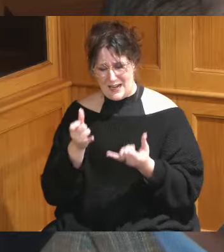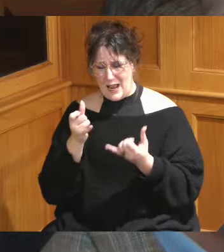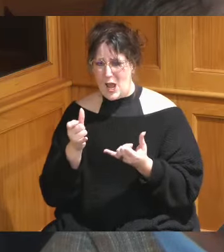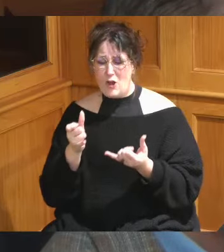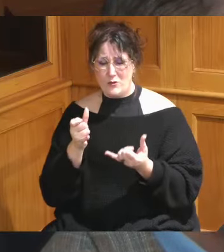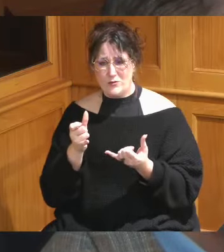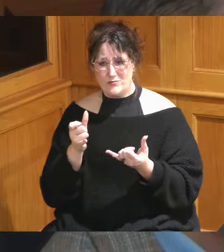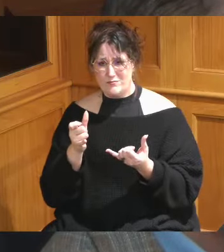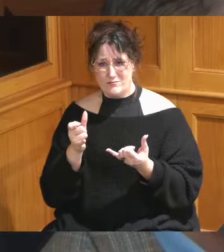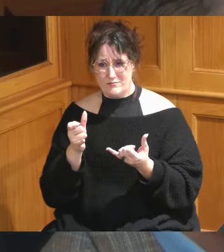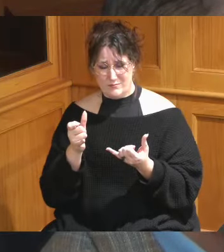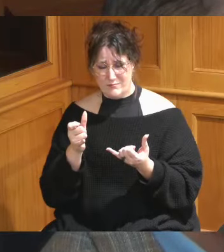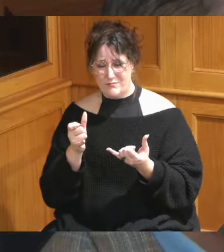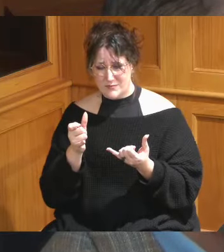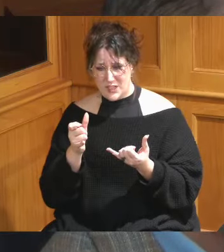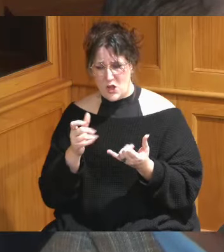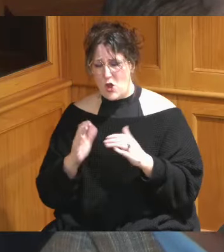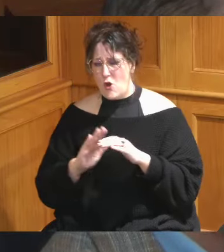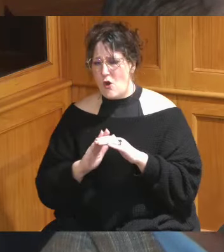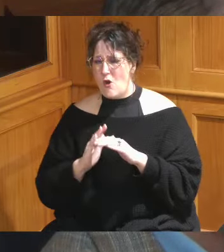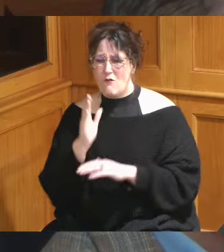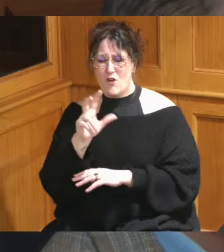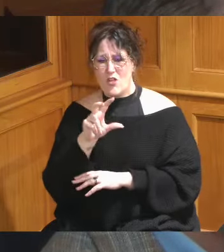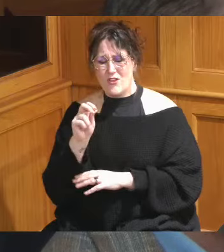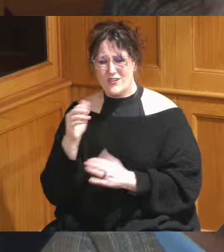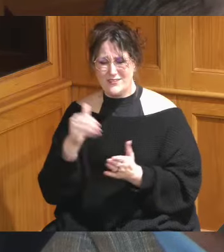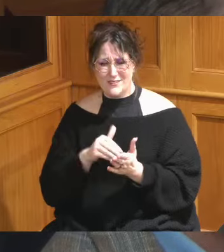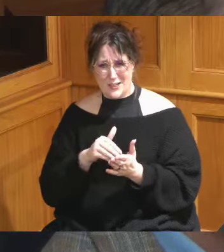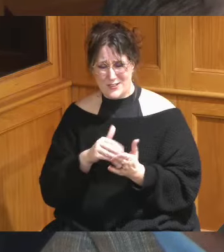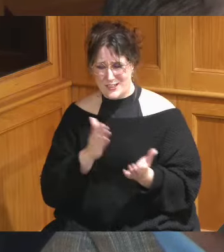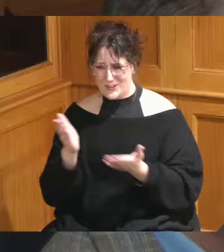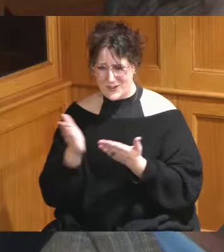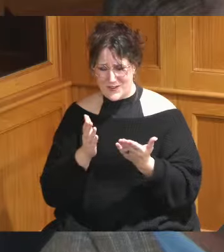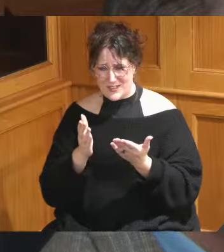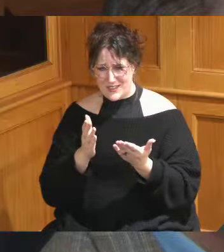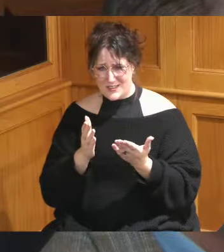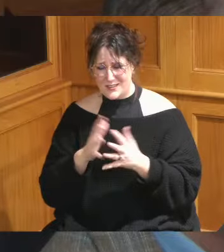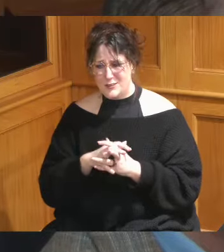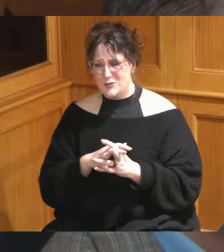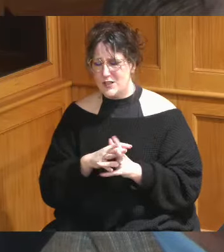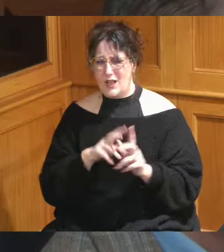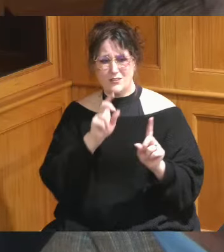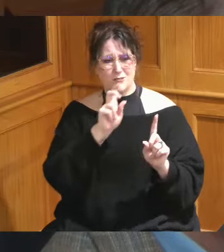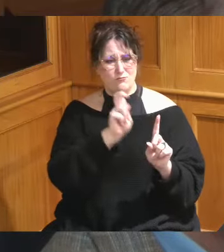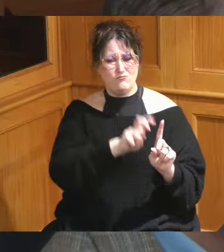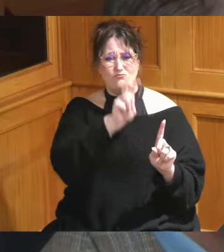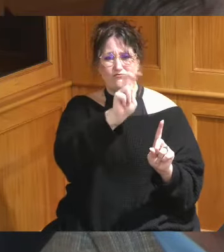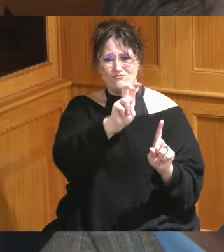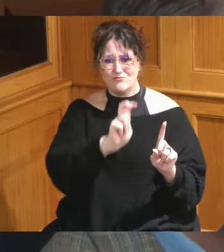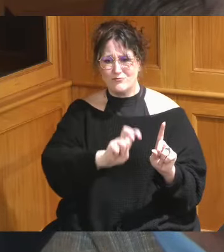30,000 people in services. It's the county going all over this county. No matter where they go,